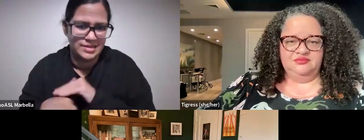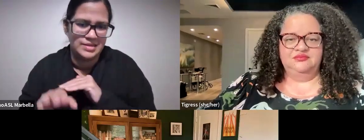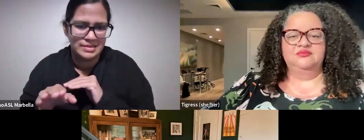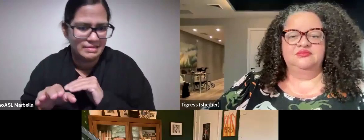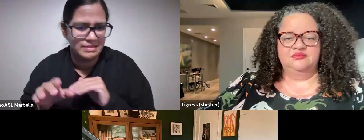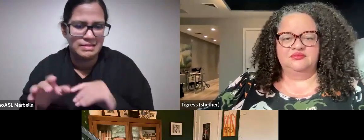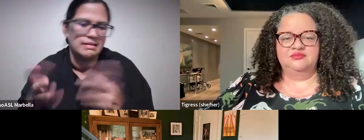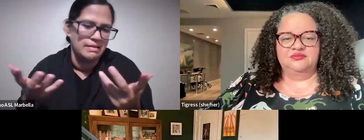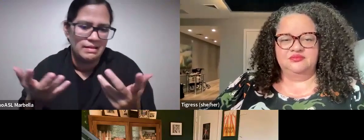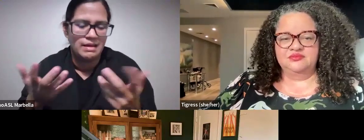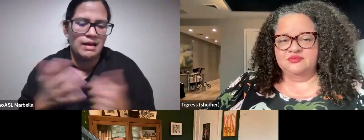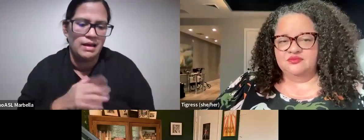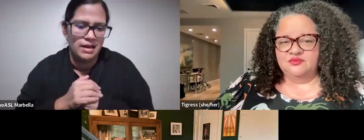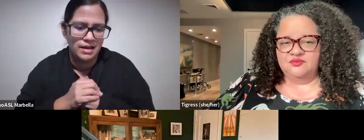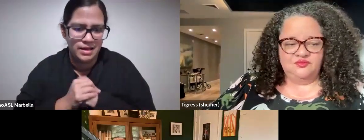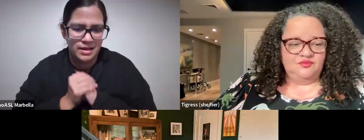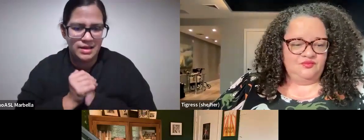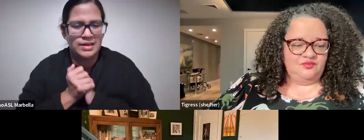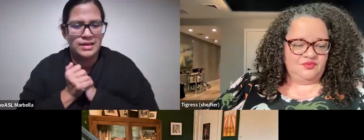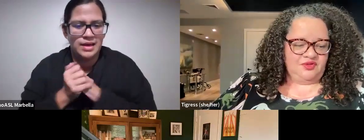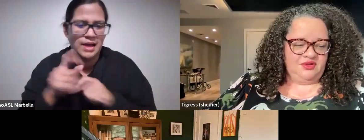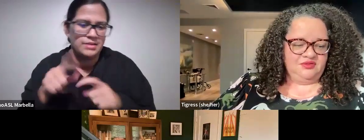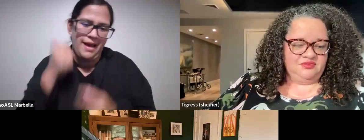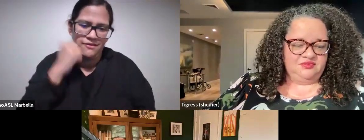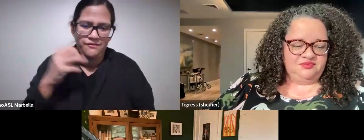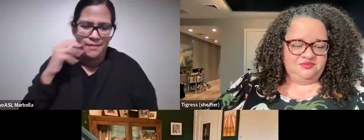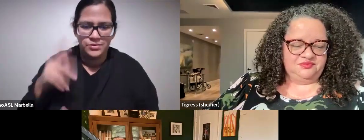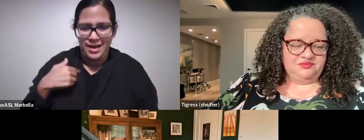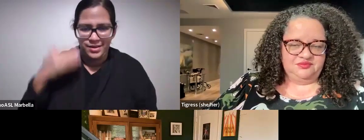but just about every fat person I know has had terrible experiences with the